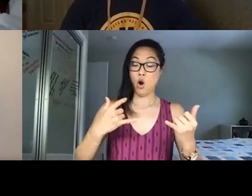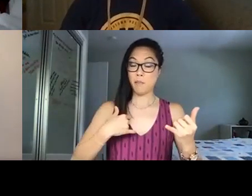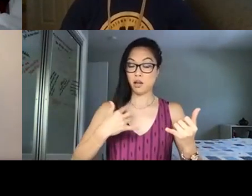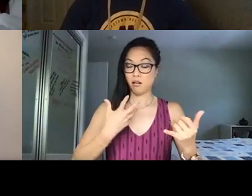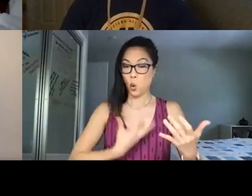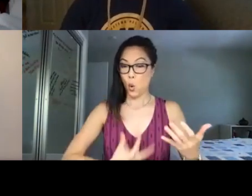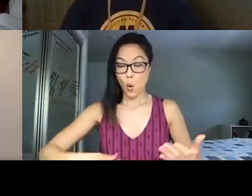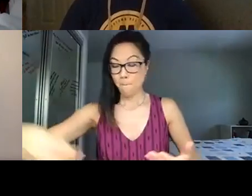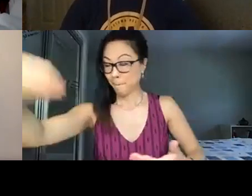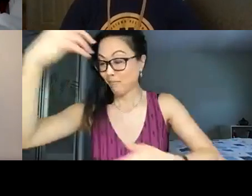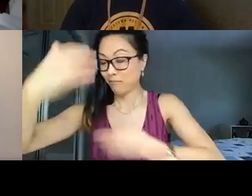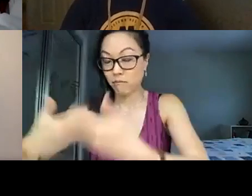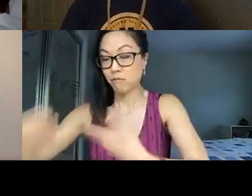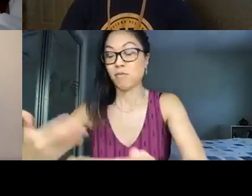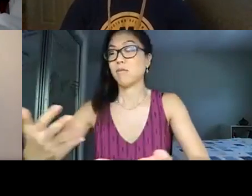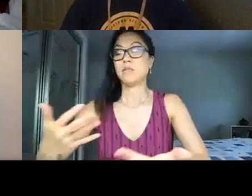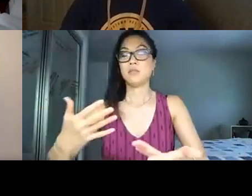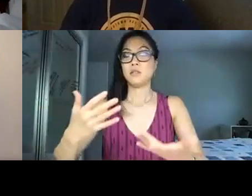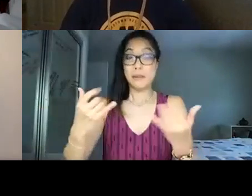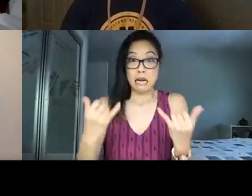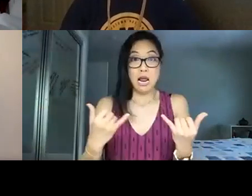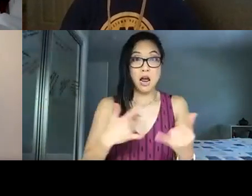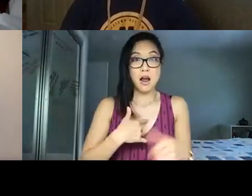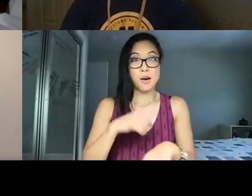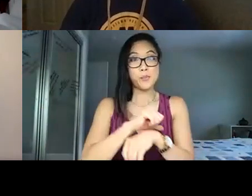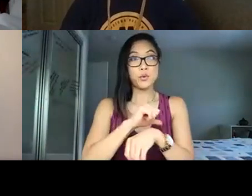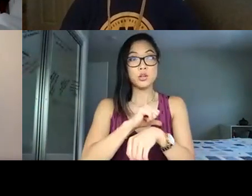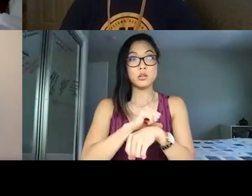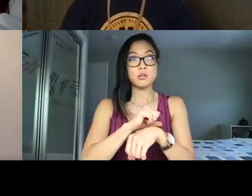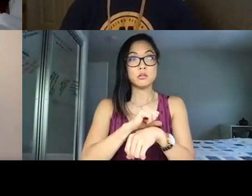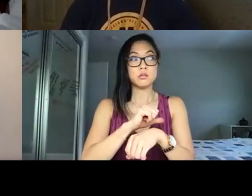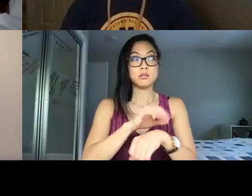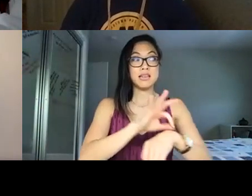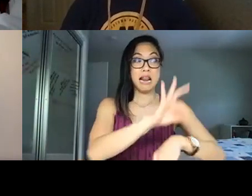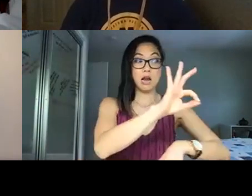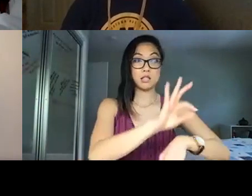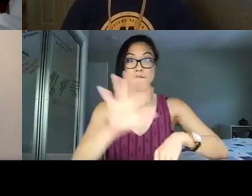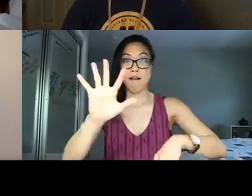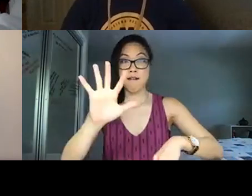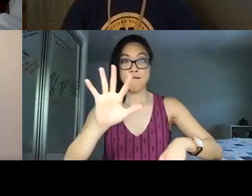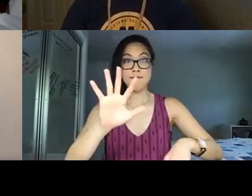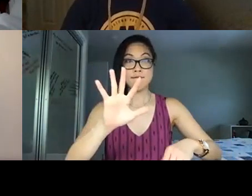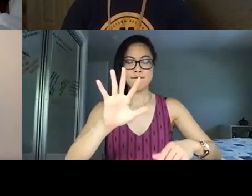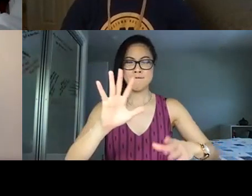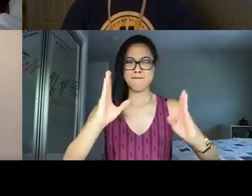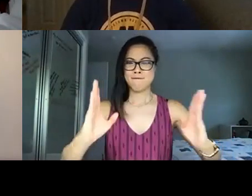16, 17 years, just like you get sucked into this virtual world.